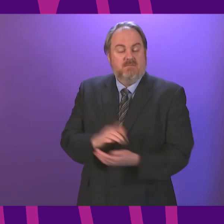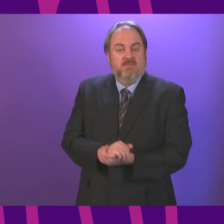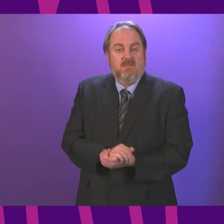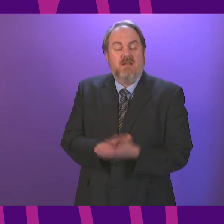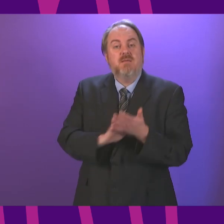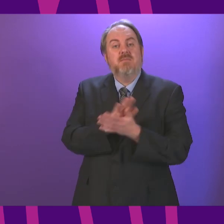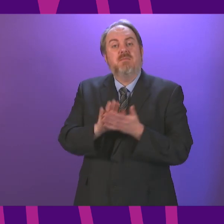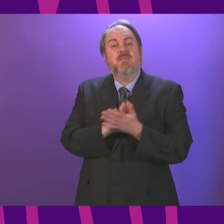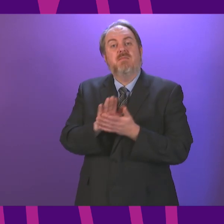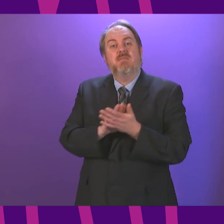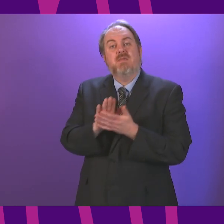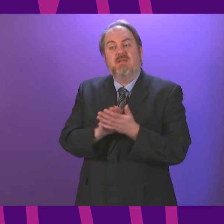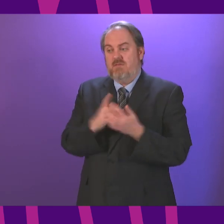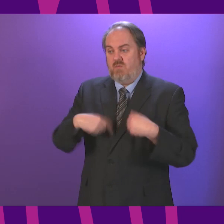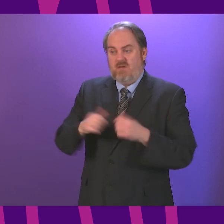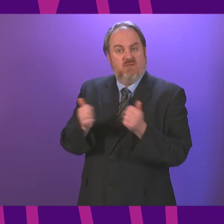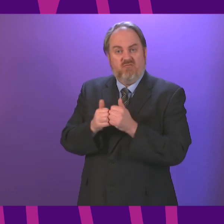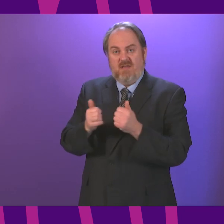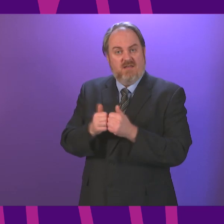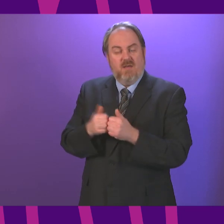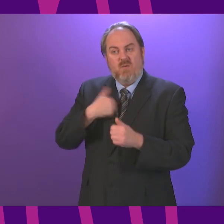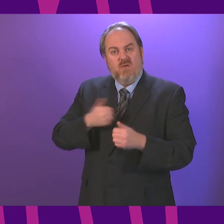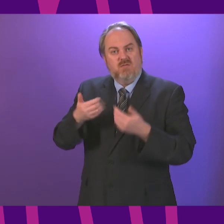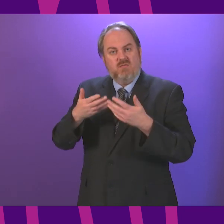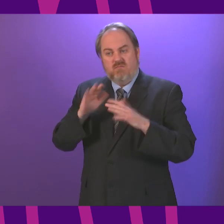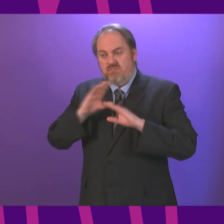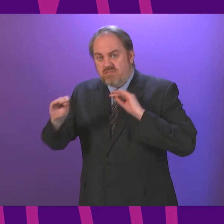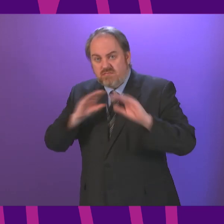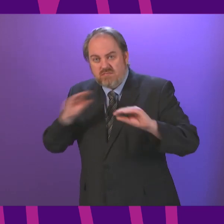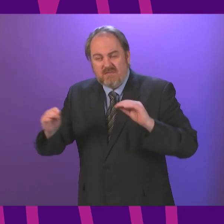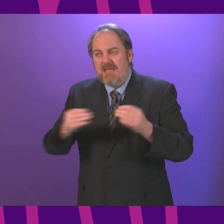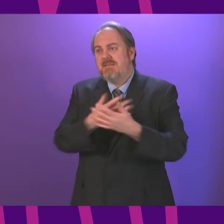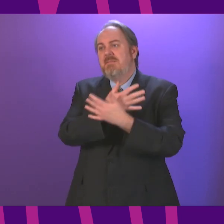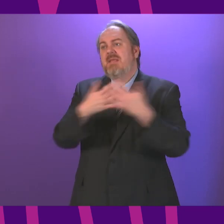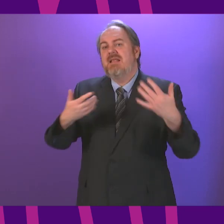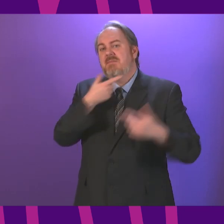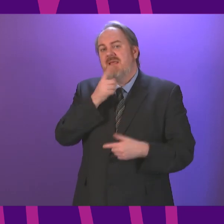To support that and ensure awareness, we are running a national marketing campaign